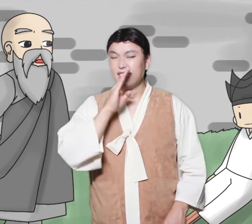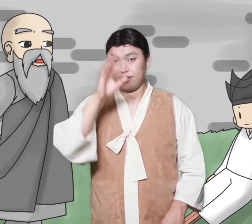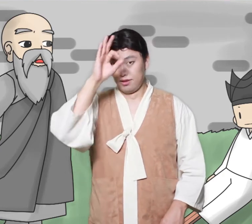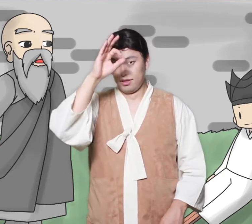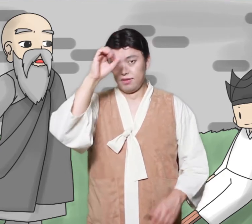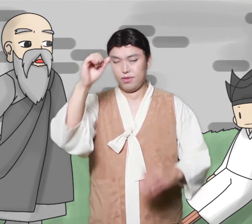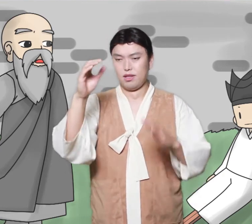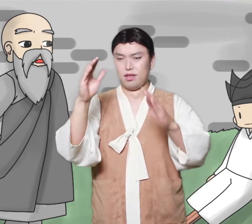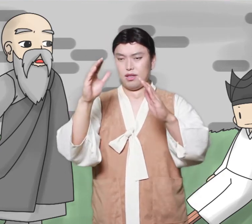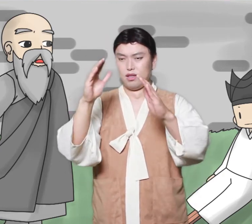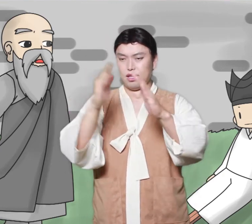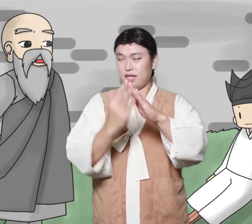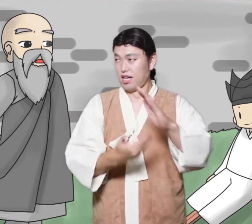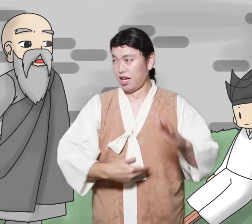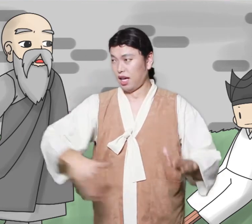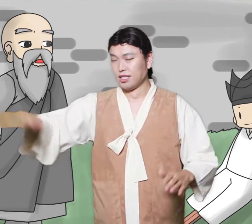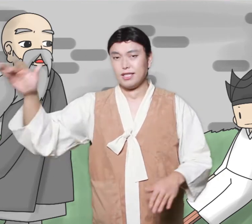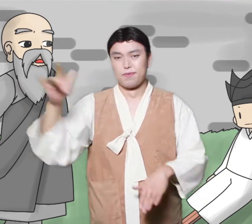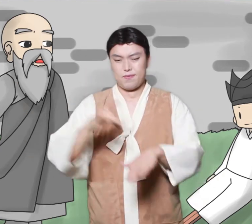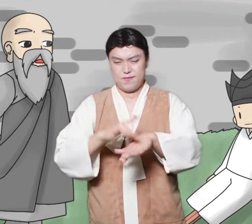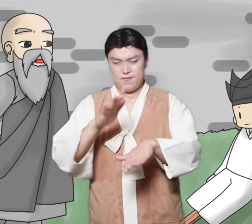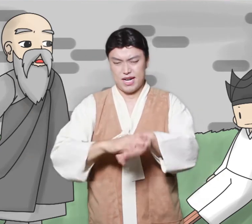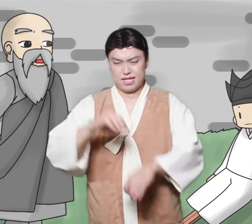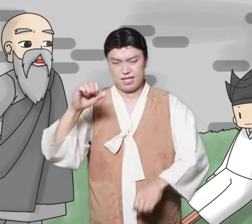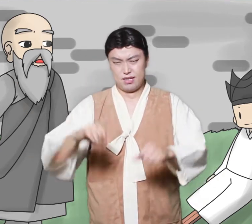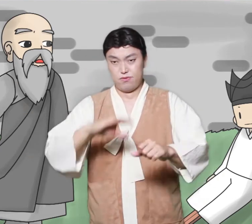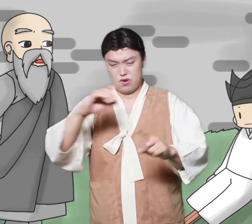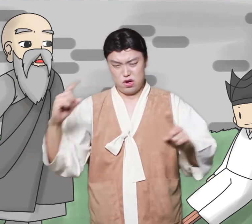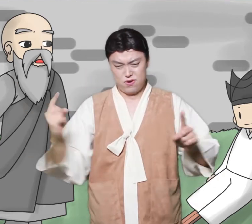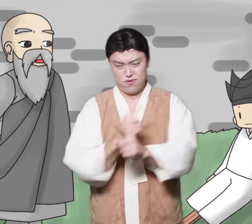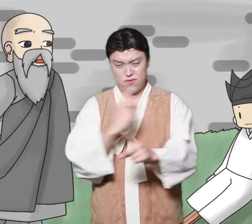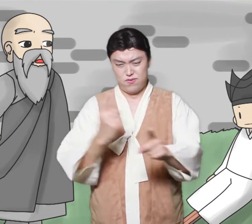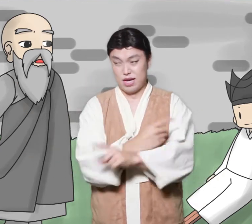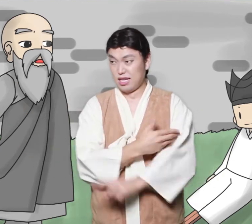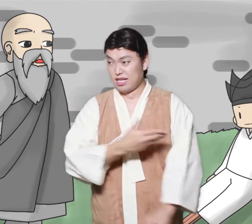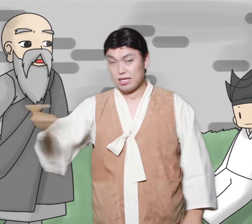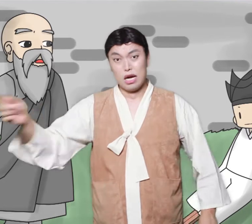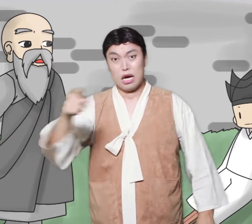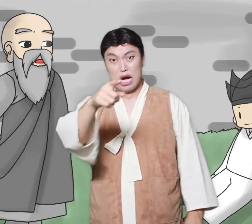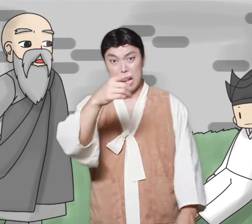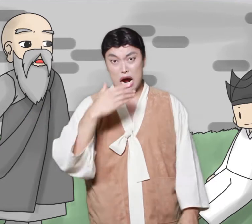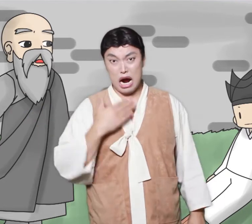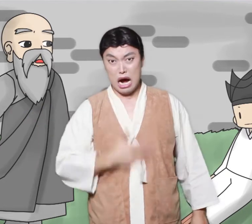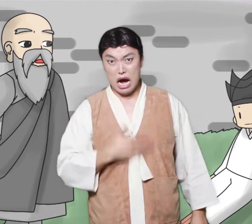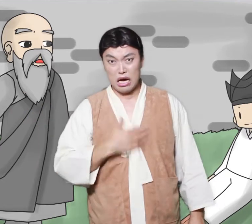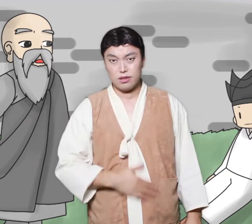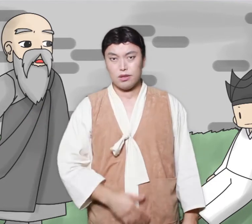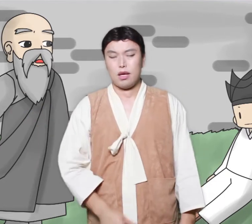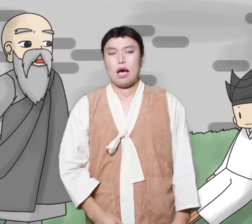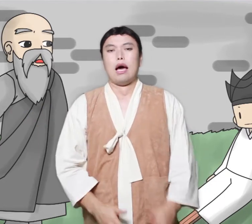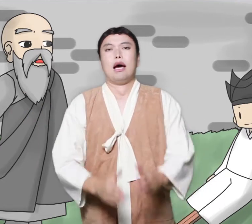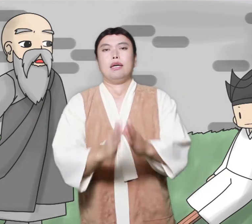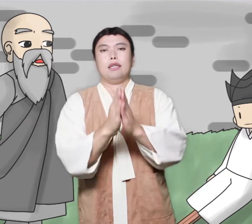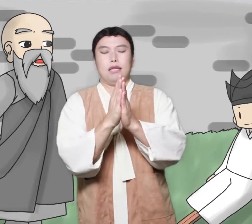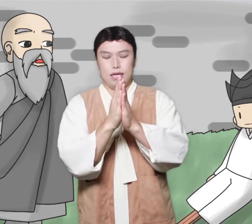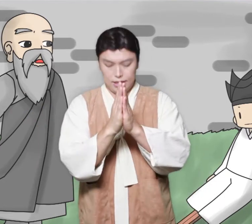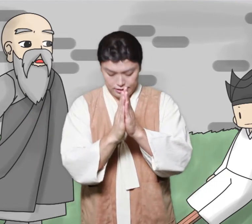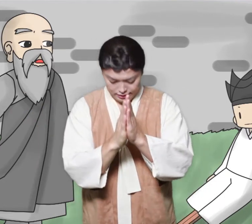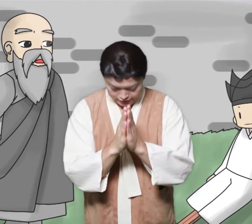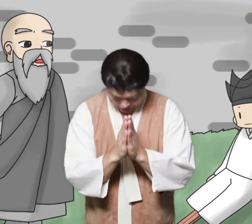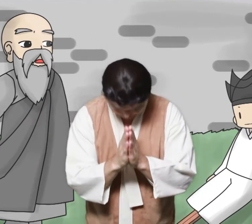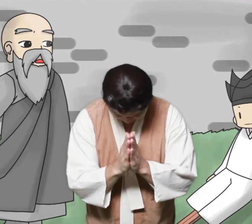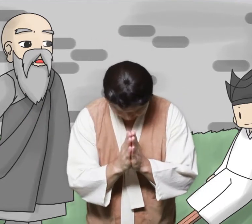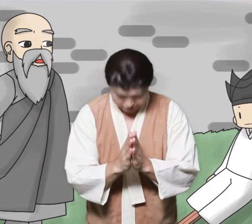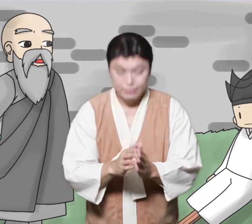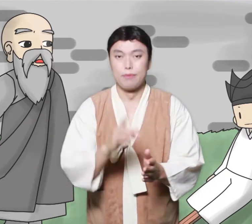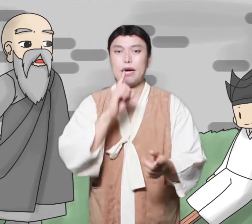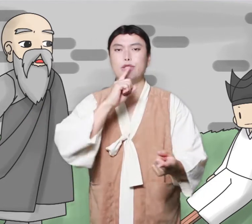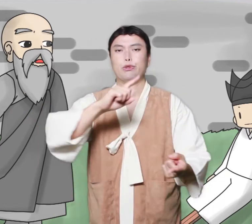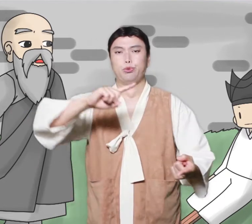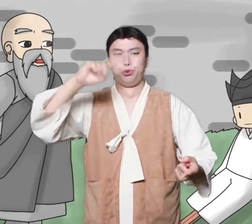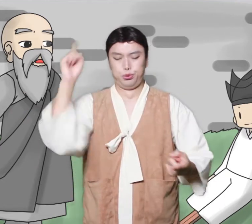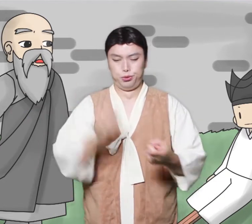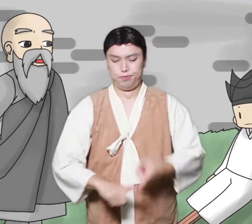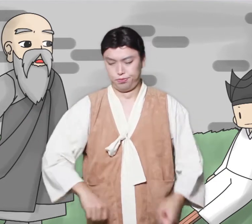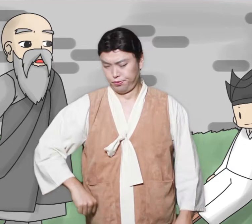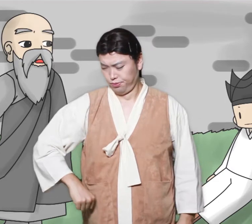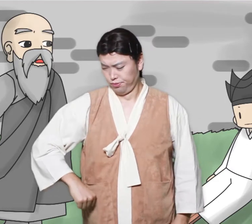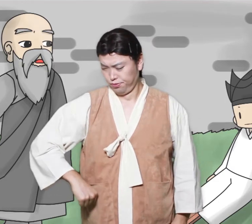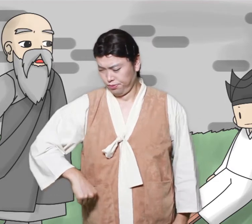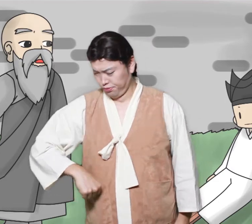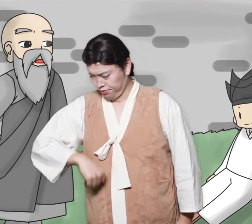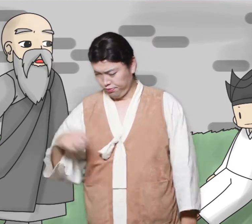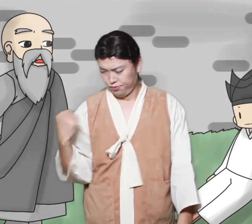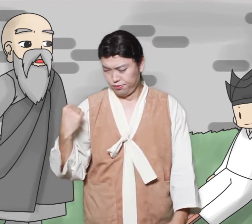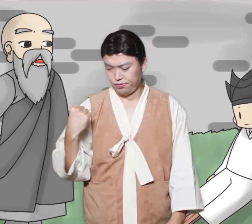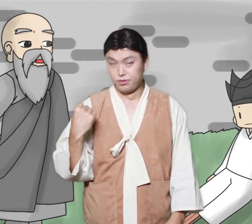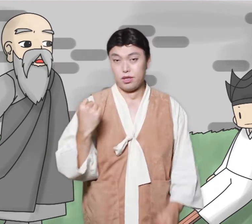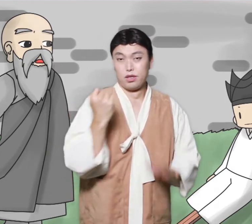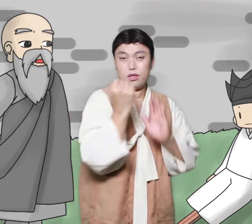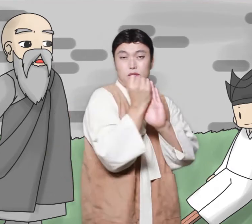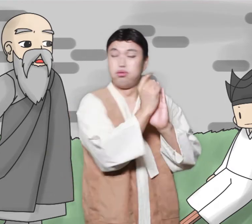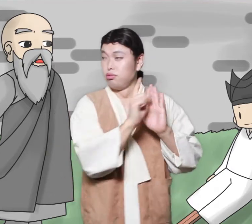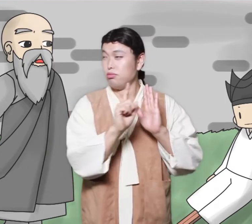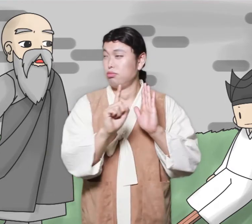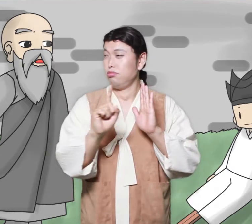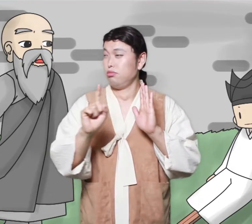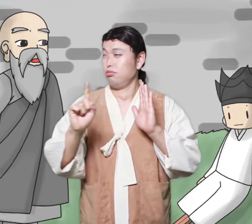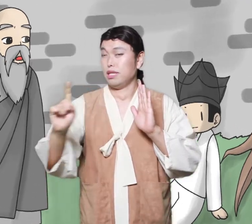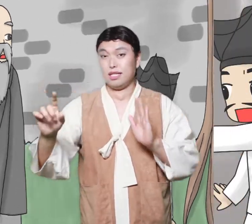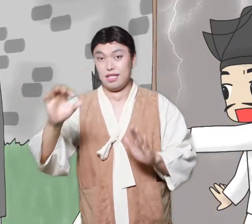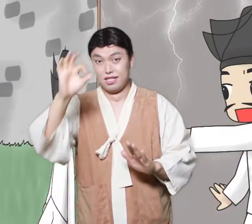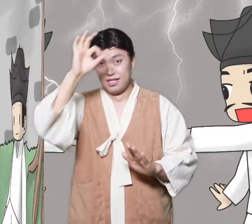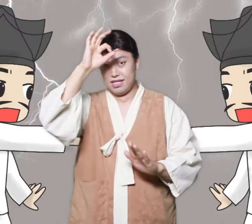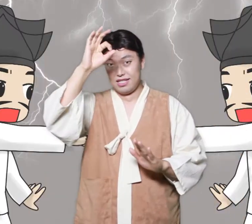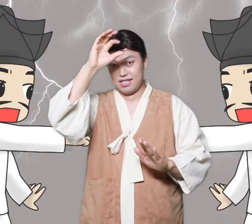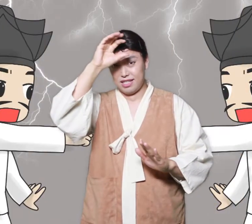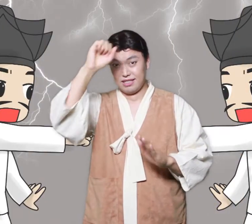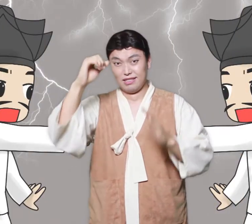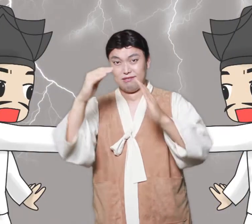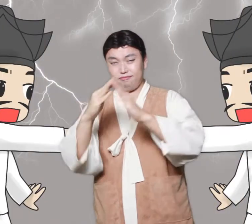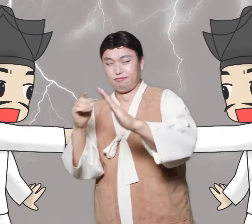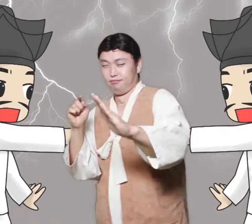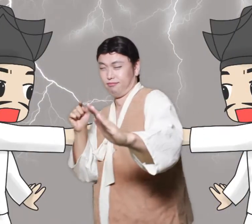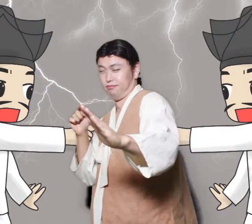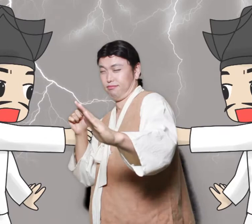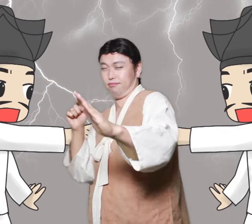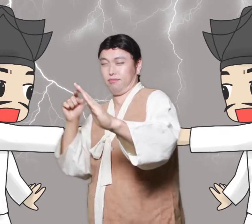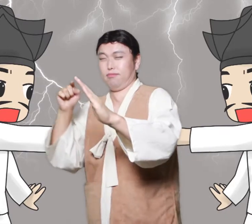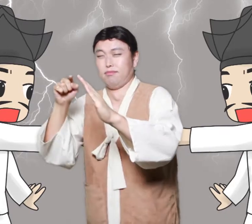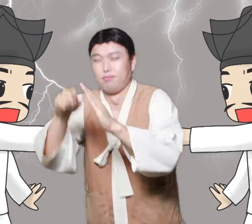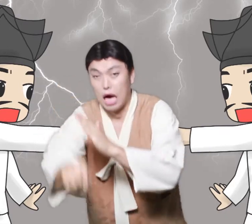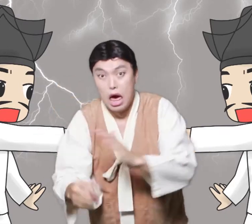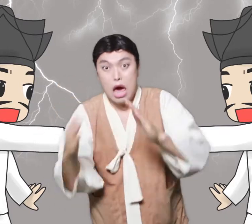A fake stronghold! You can now go to the real house Please fix the bad habits of the stronghold!